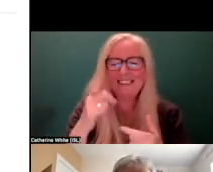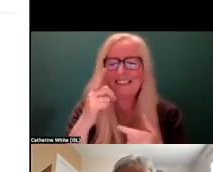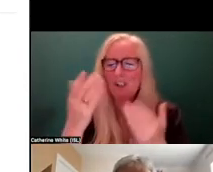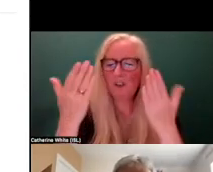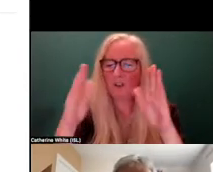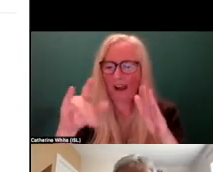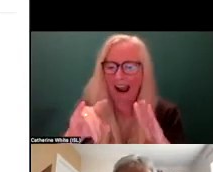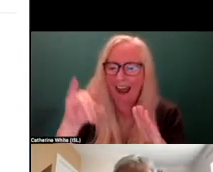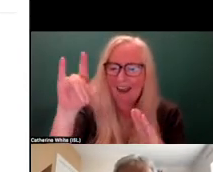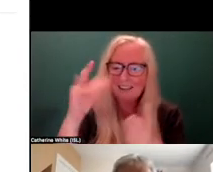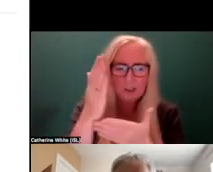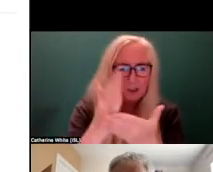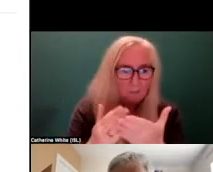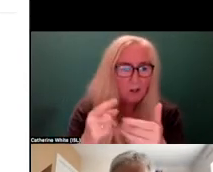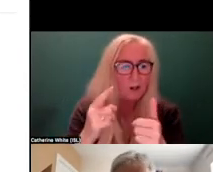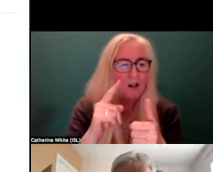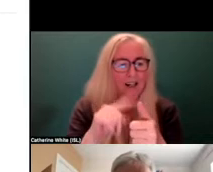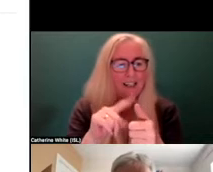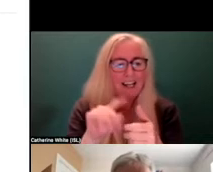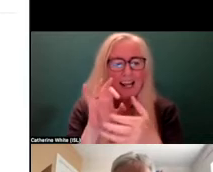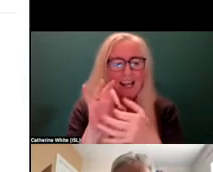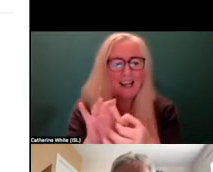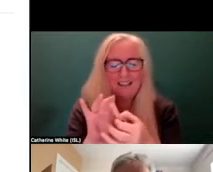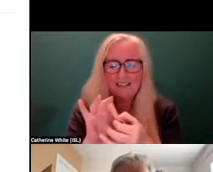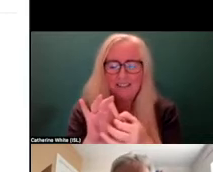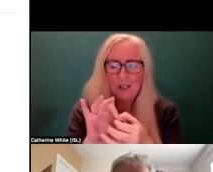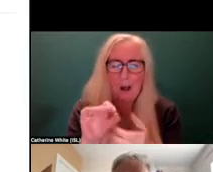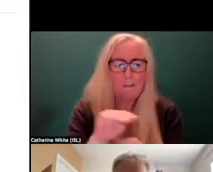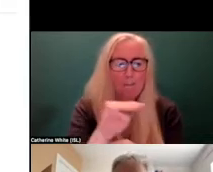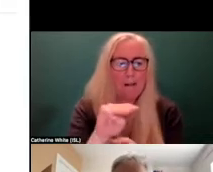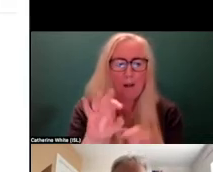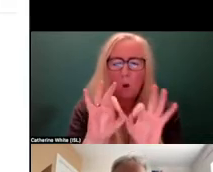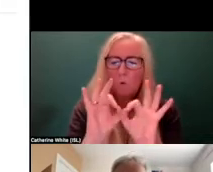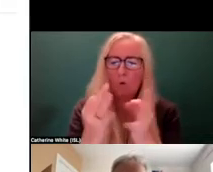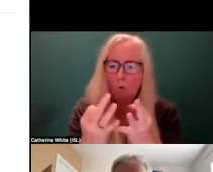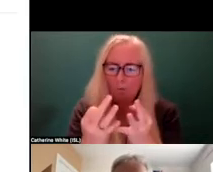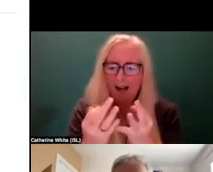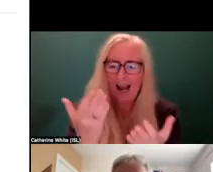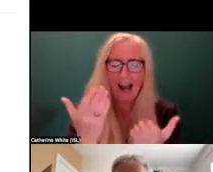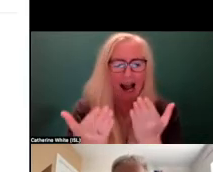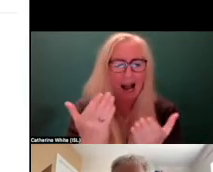I've highlighted a couple here because I think they're quite important. One is around that area point, around people grouping.